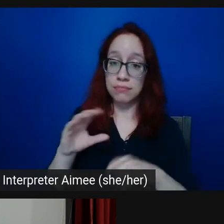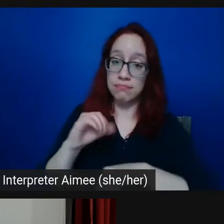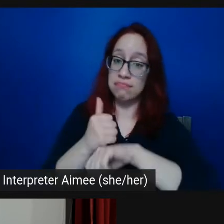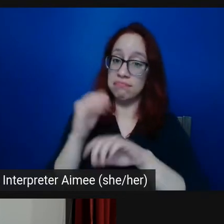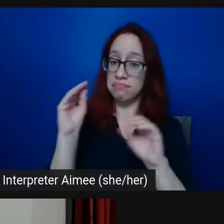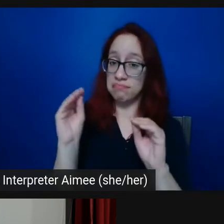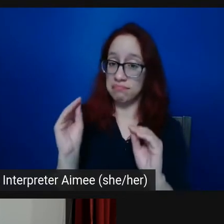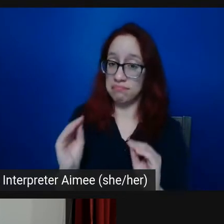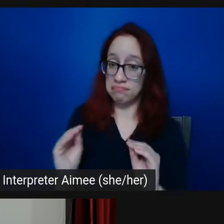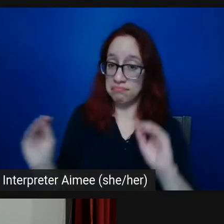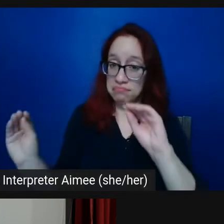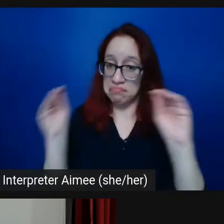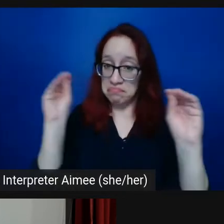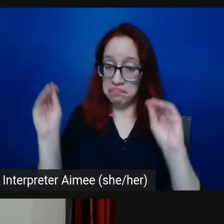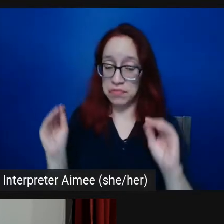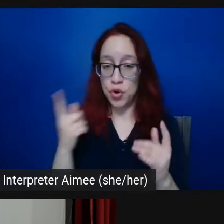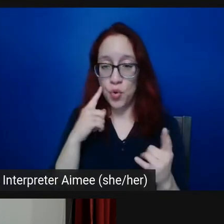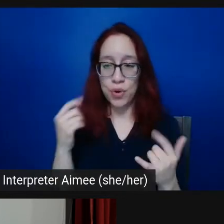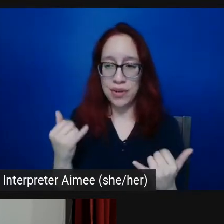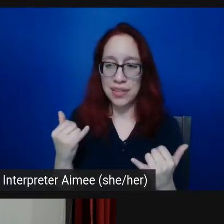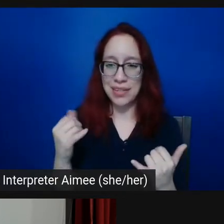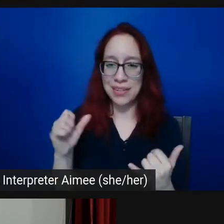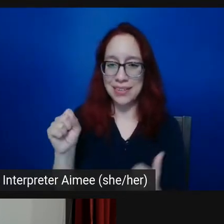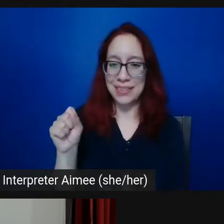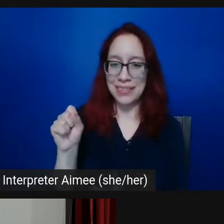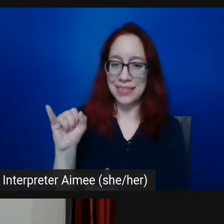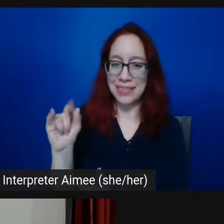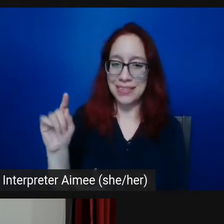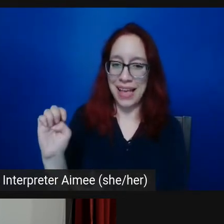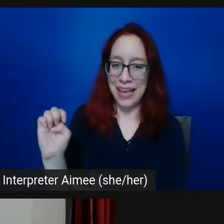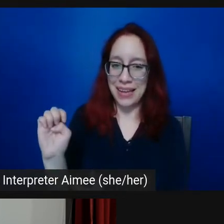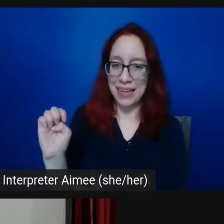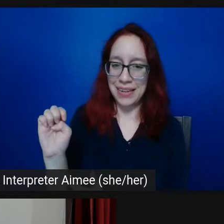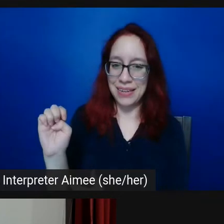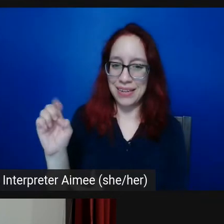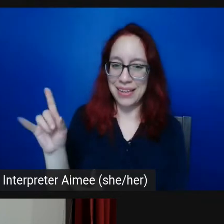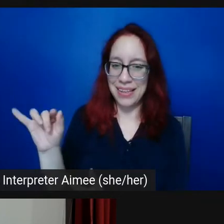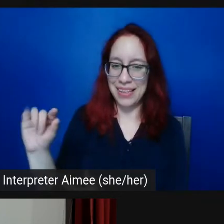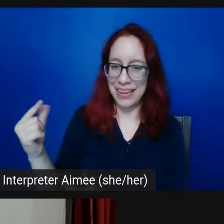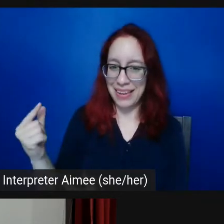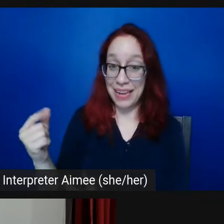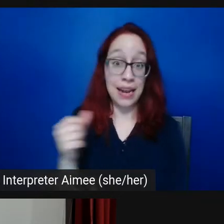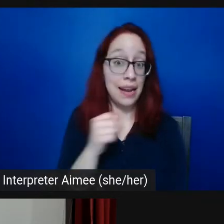Now, given its site editing rather than content editing, I suppose